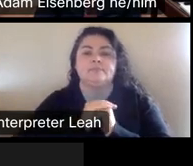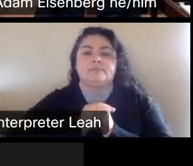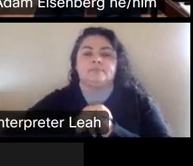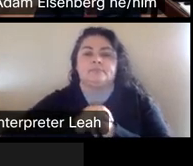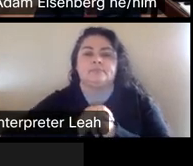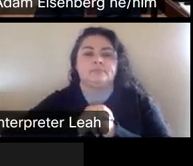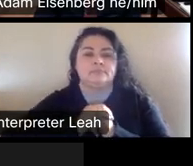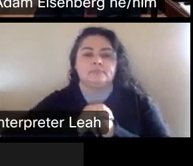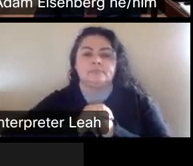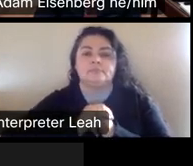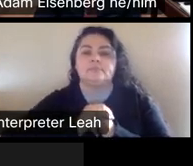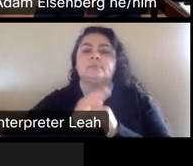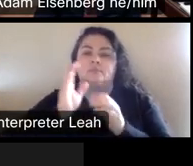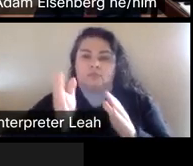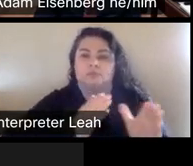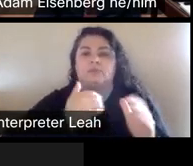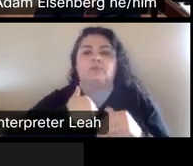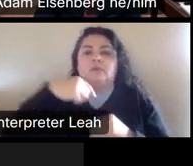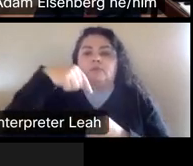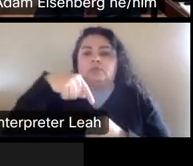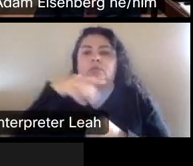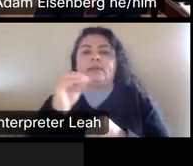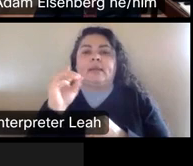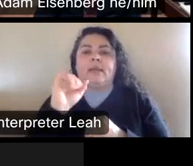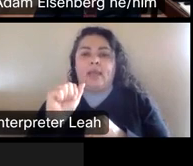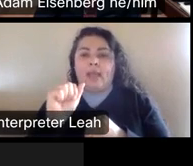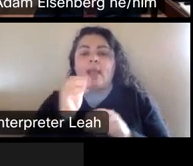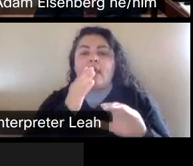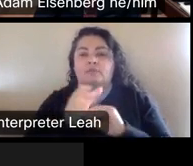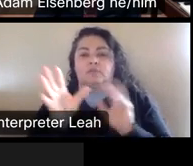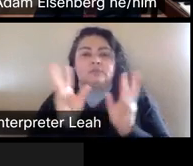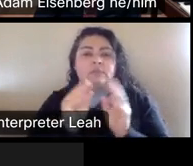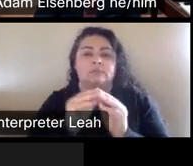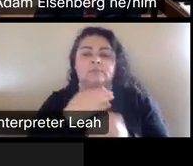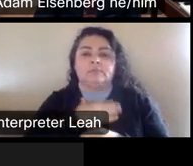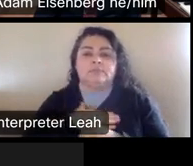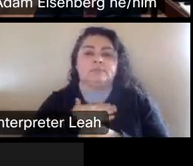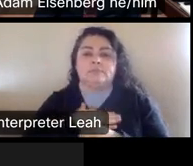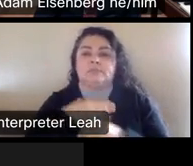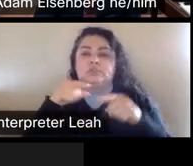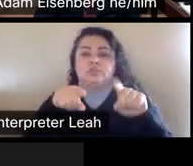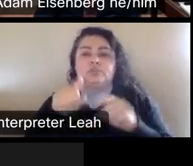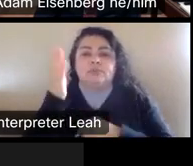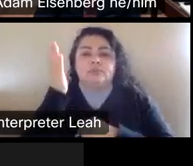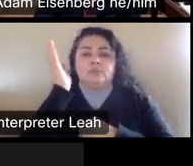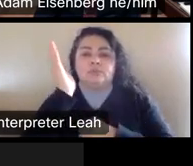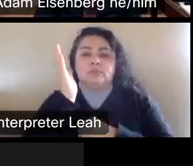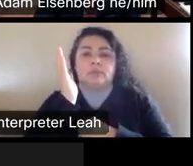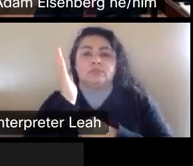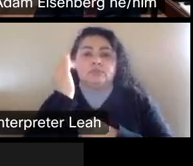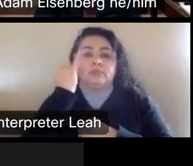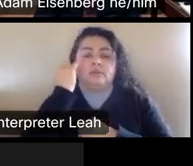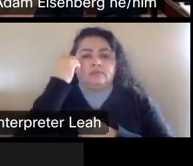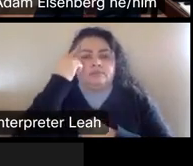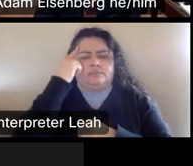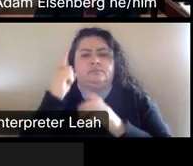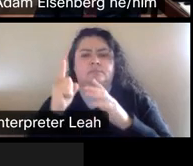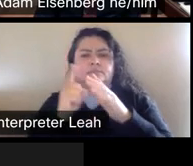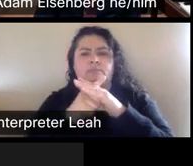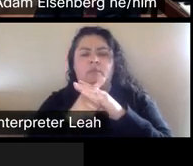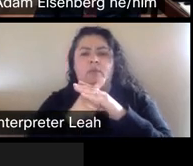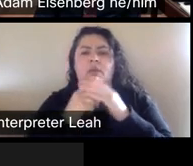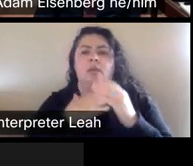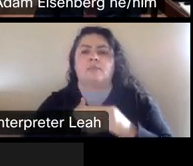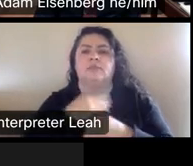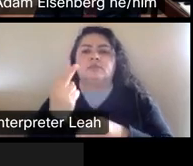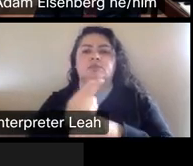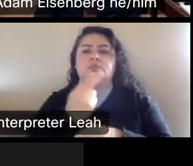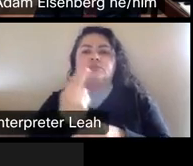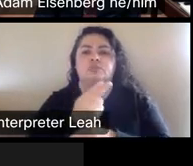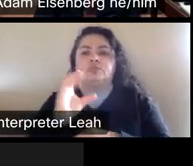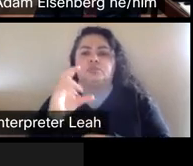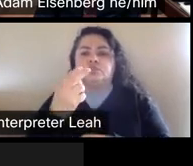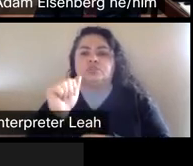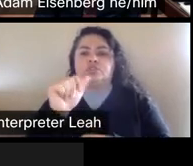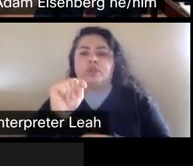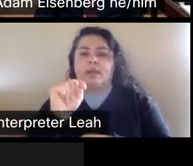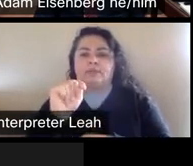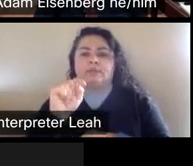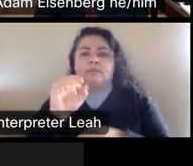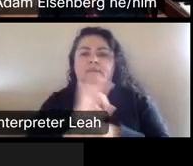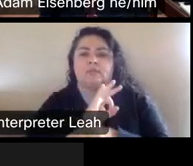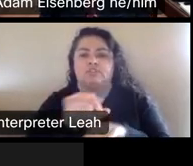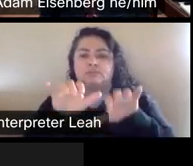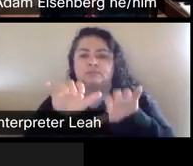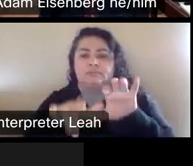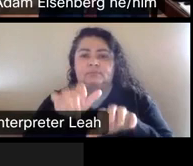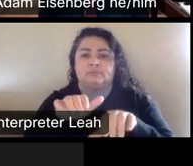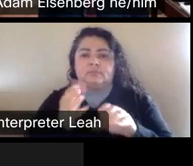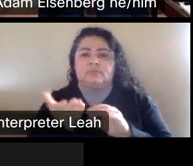We do plan to have a Q and a, after the session please during the presentation if a question comes up, please use the QA or chat function to submit your question, the chat will be monitored by.